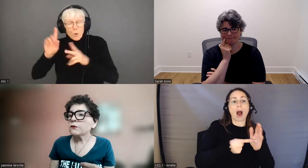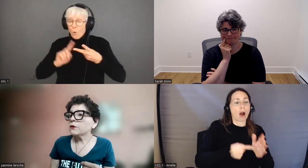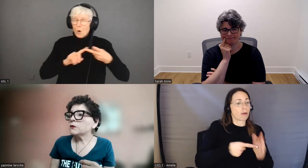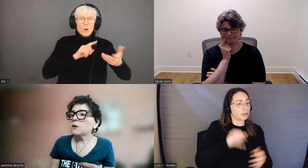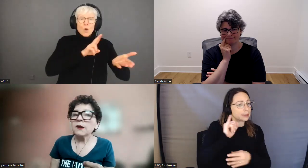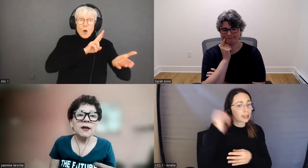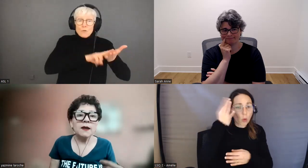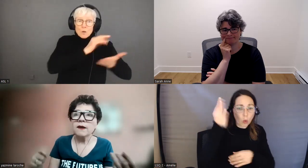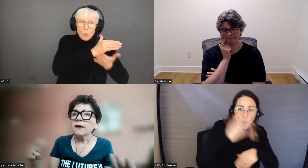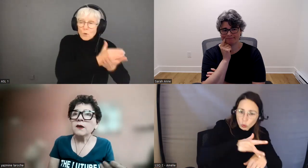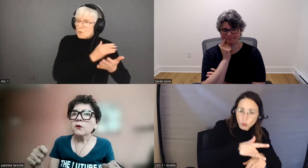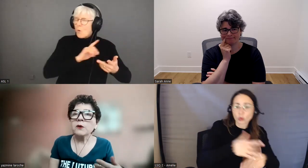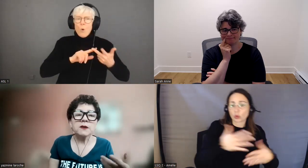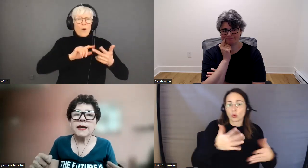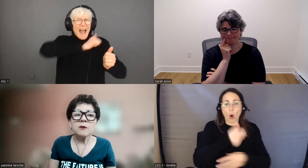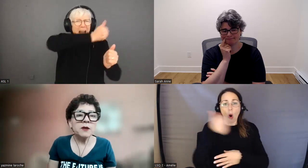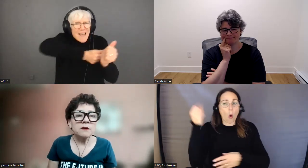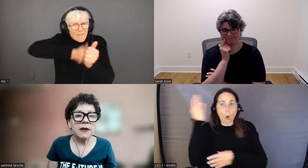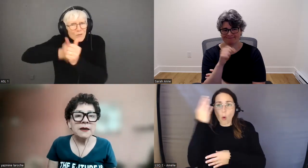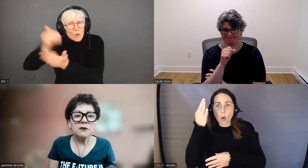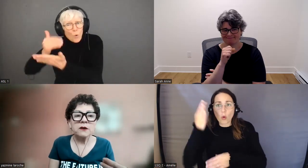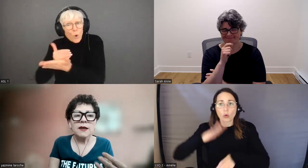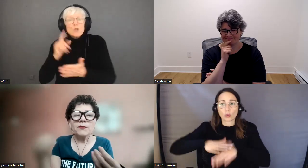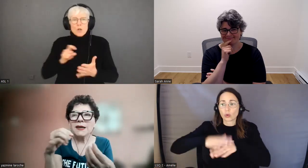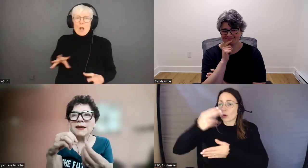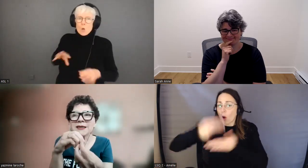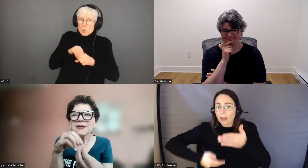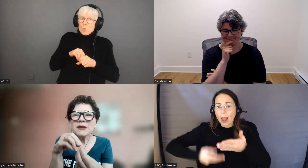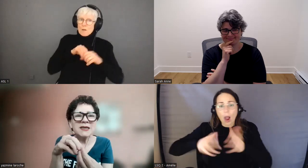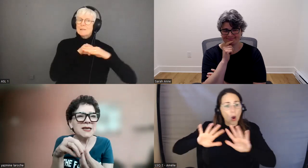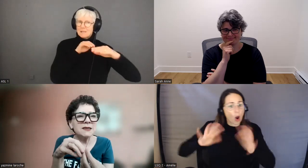or if you're doing uh you know a course on how to be a good manager accessibility needs